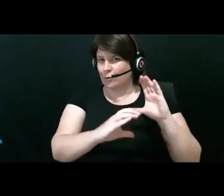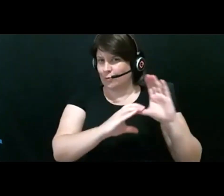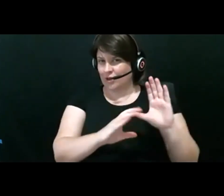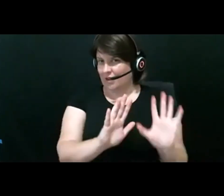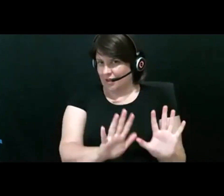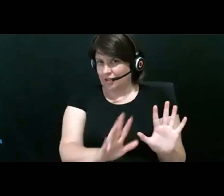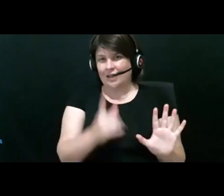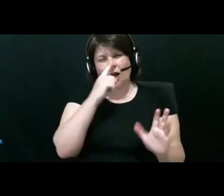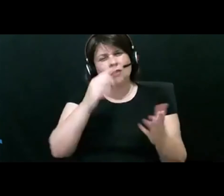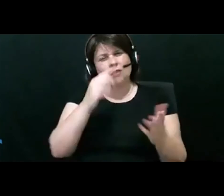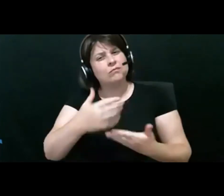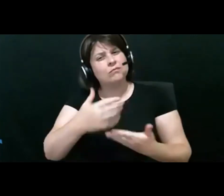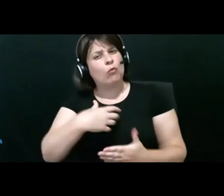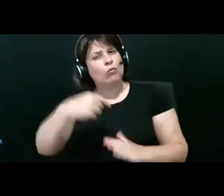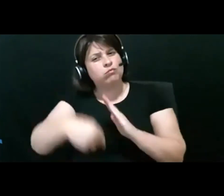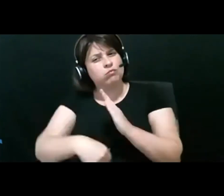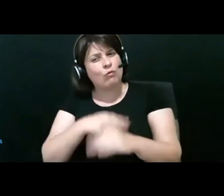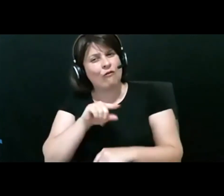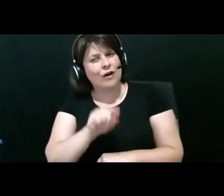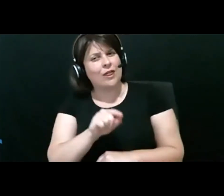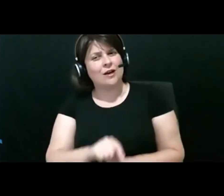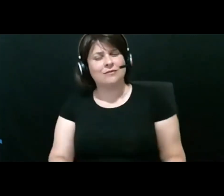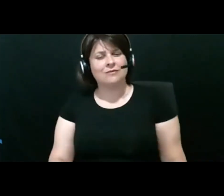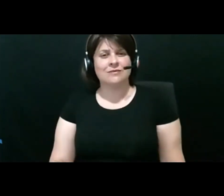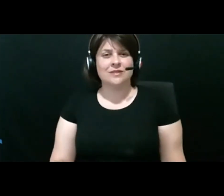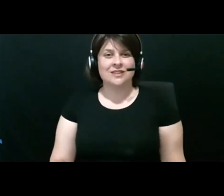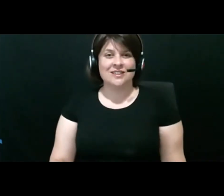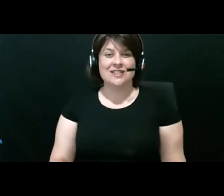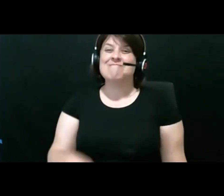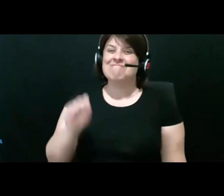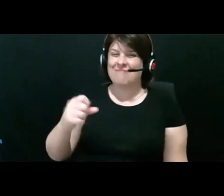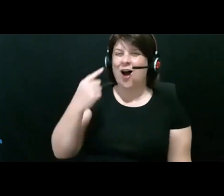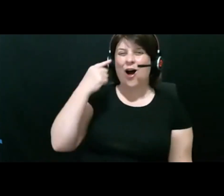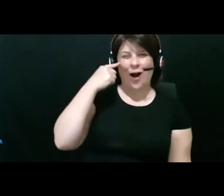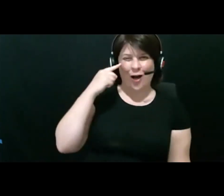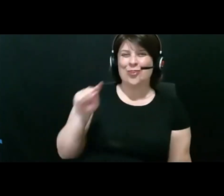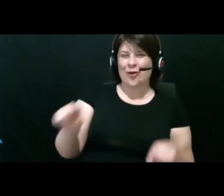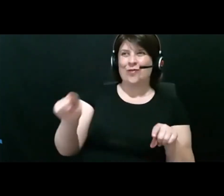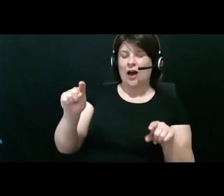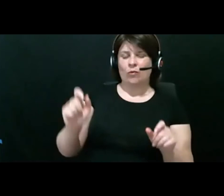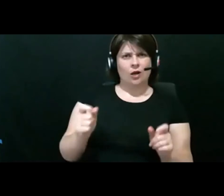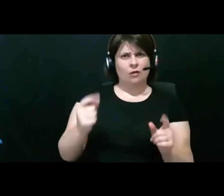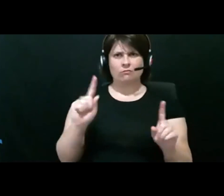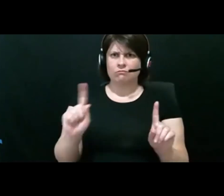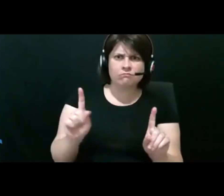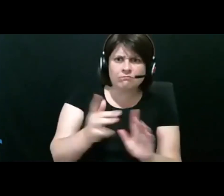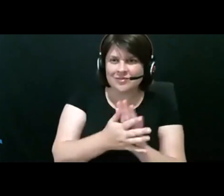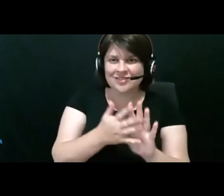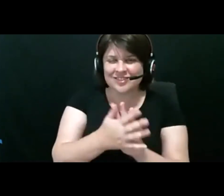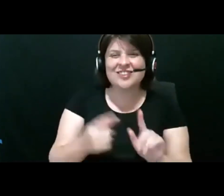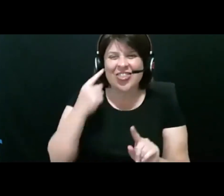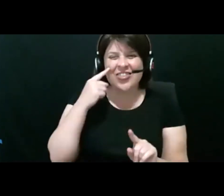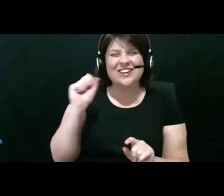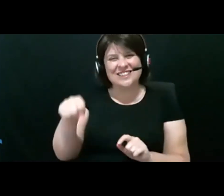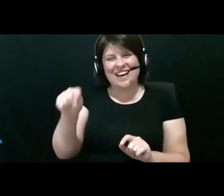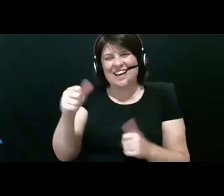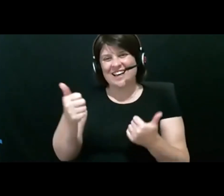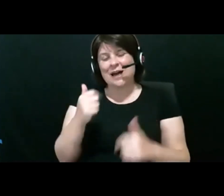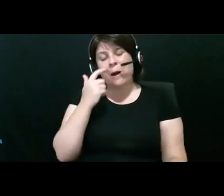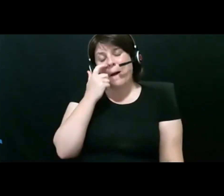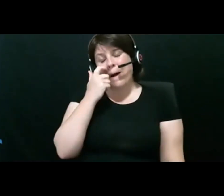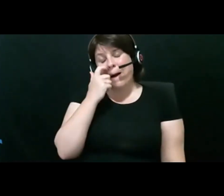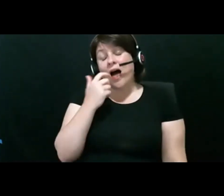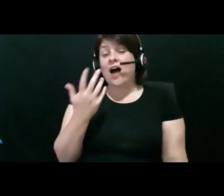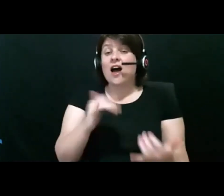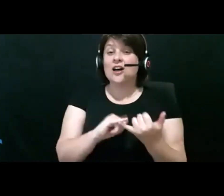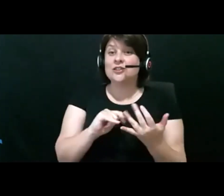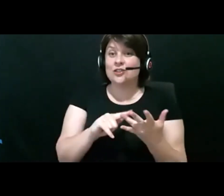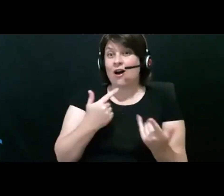I thought that might spark a bit of controversy. So I'm definitely valuing